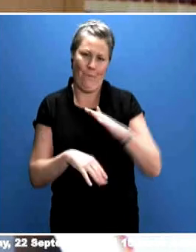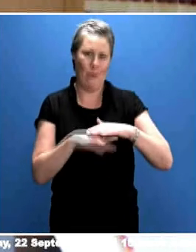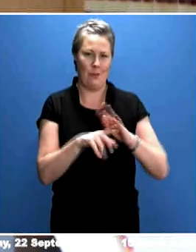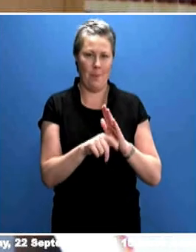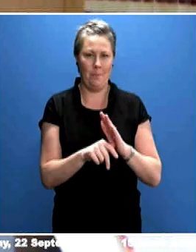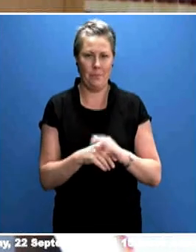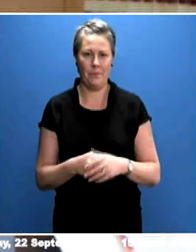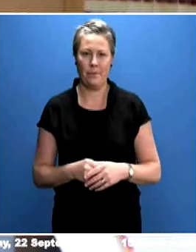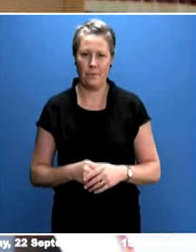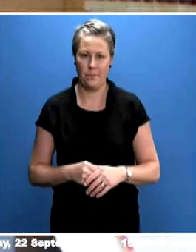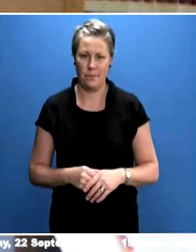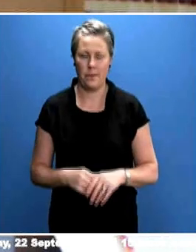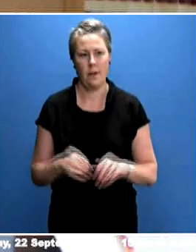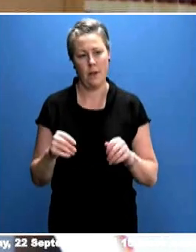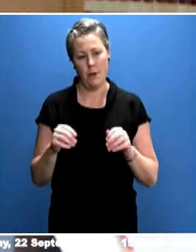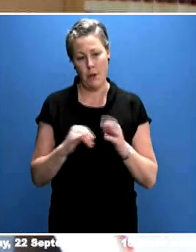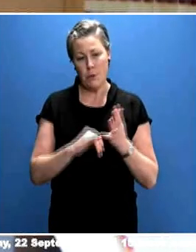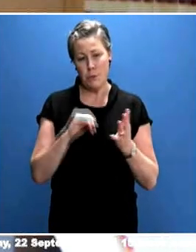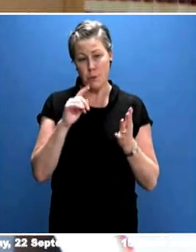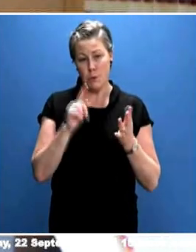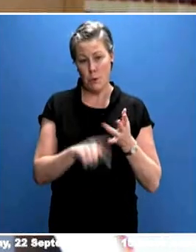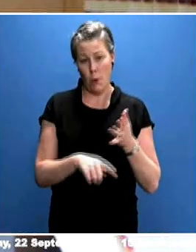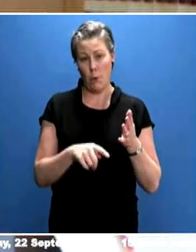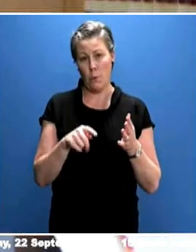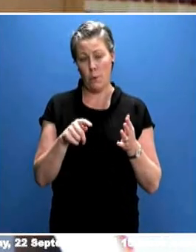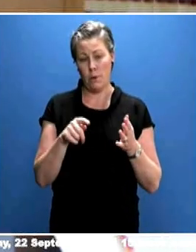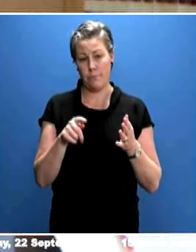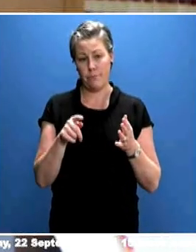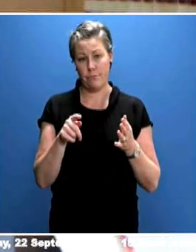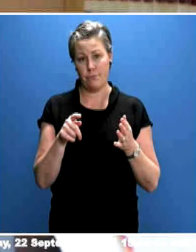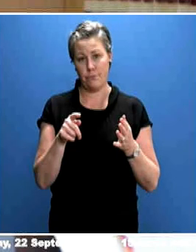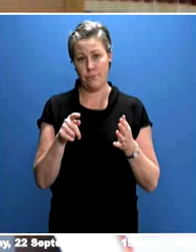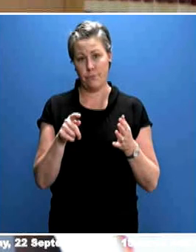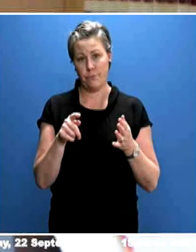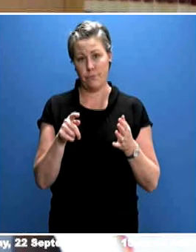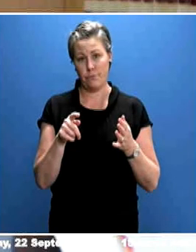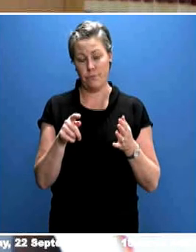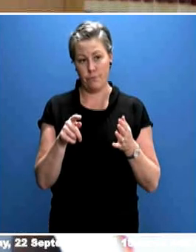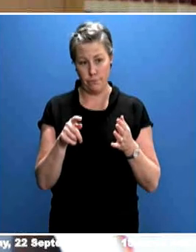Then, if I understand it correctly, in terms of the decision of a First Nations child